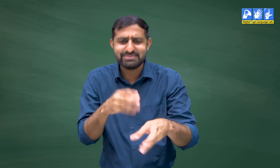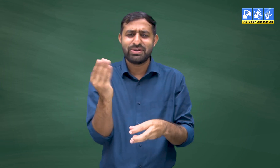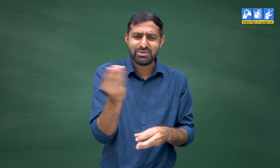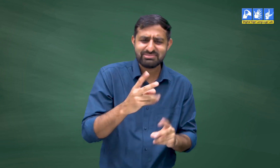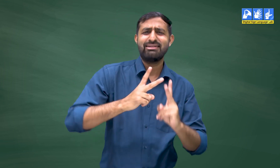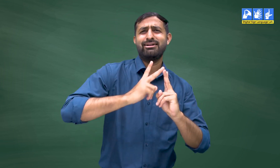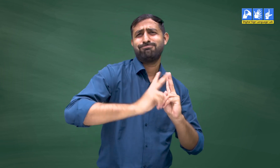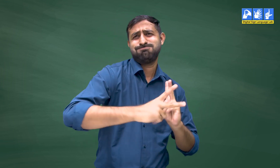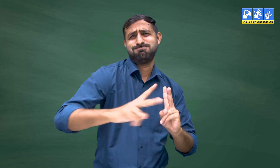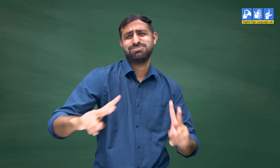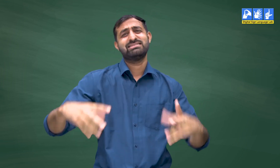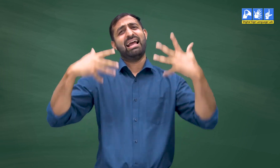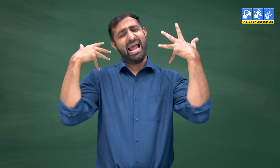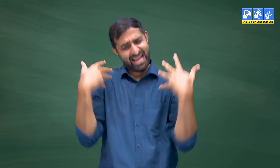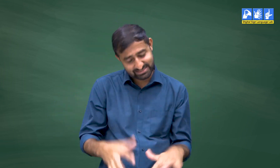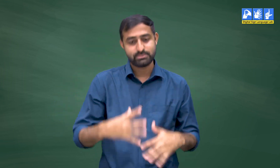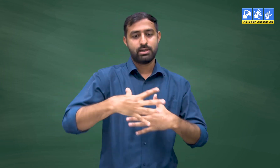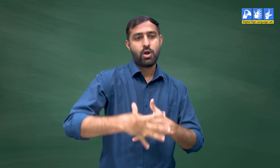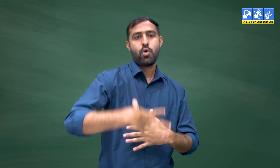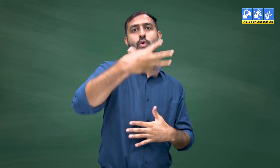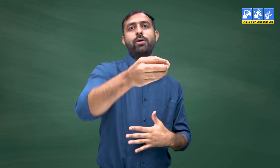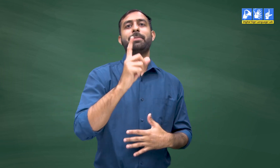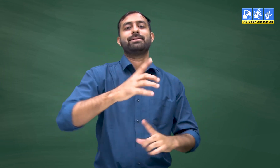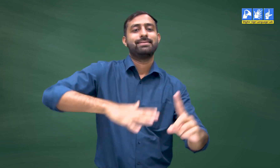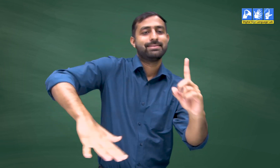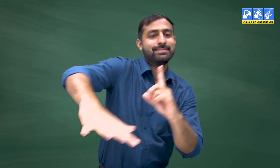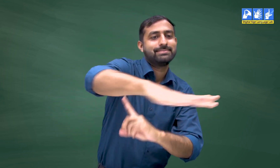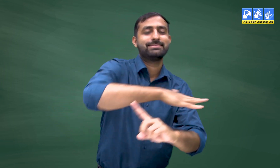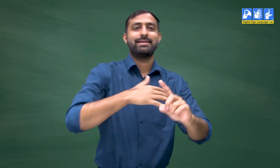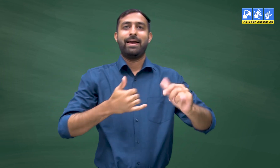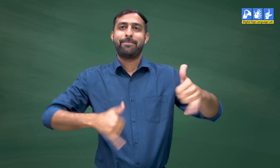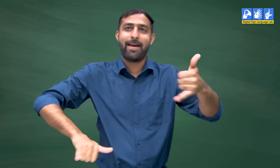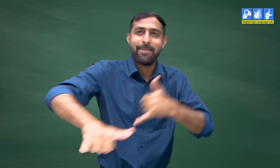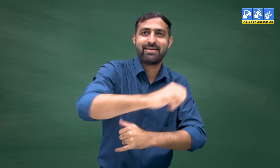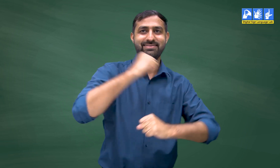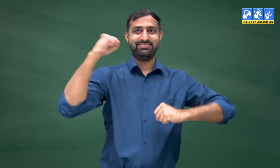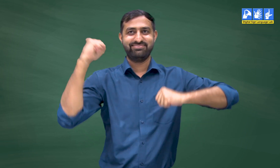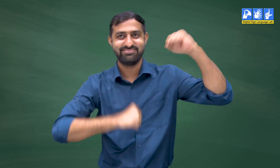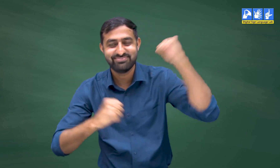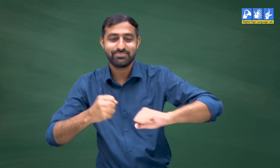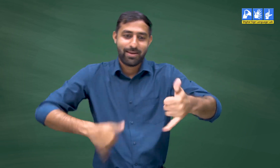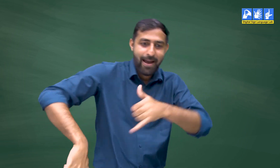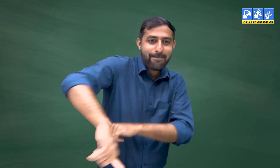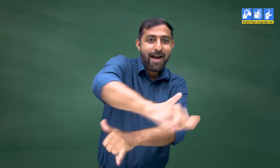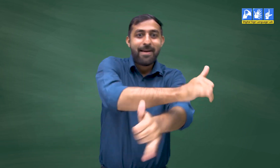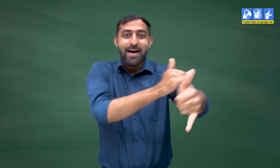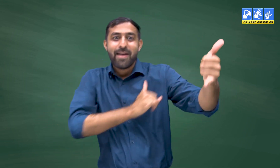Animals of all kinds require outdoor activities. They need fresh air. They need exercise.